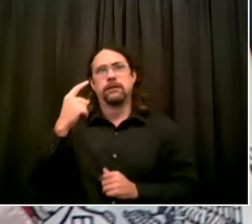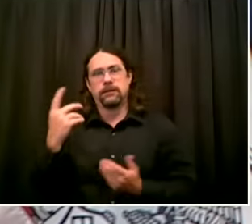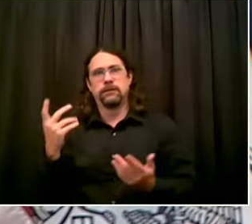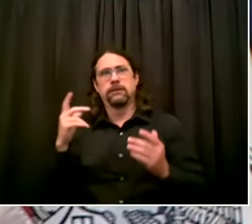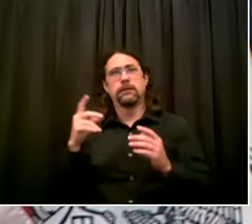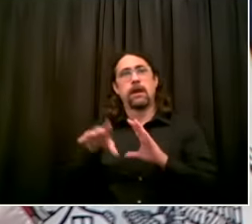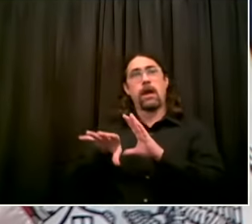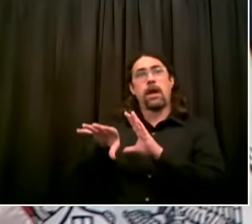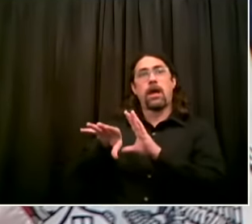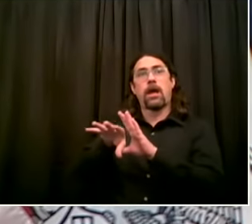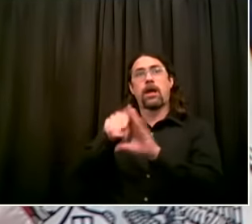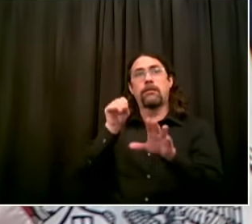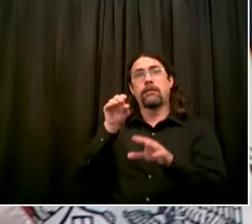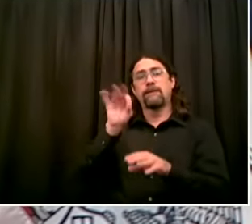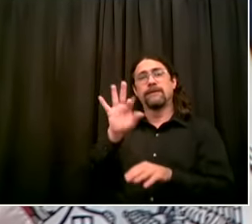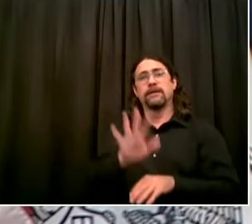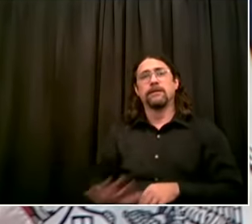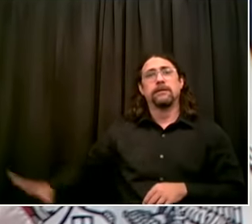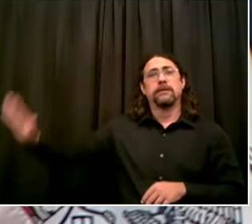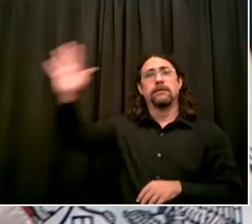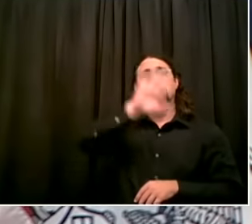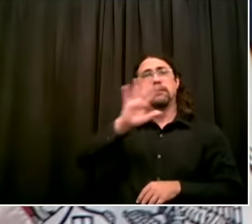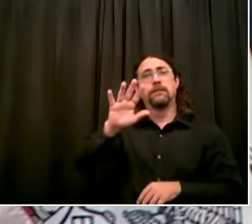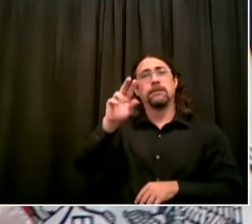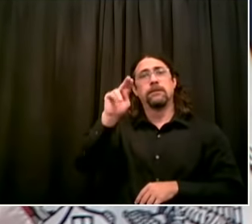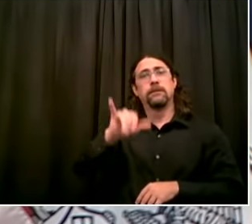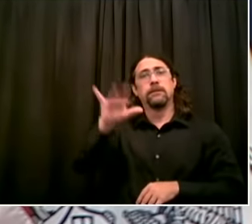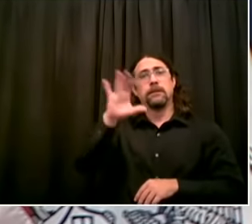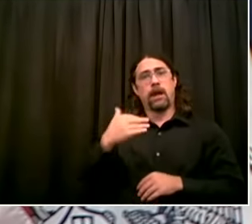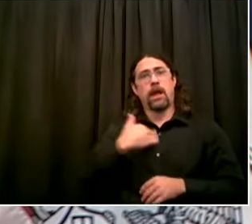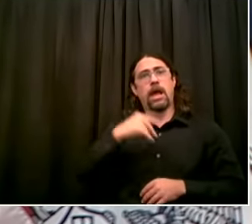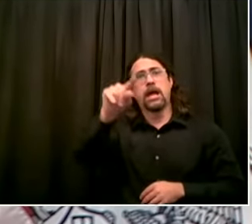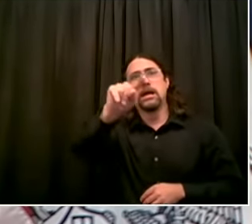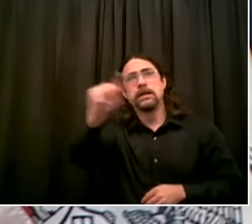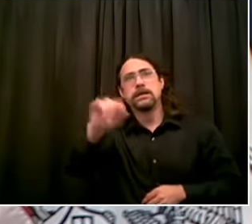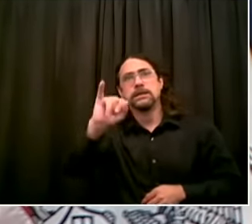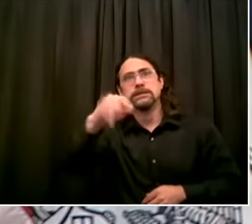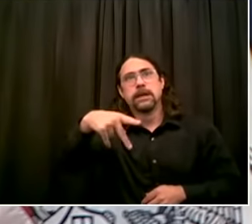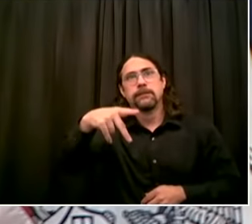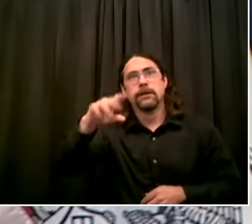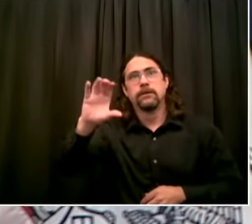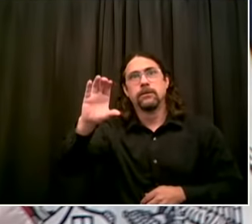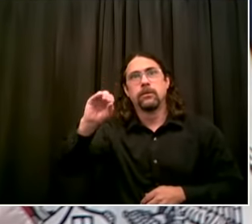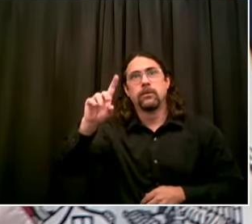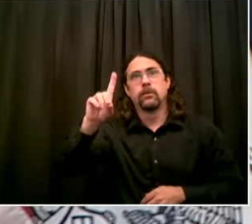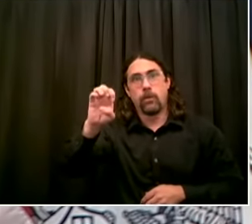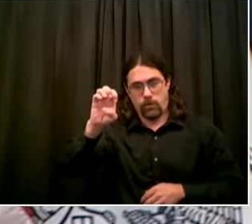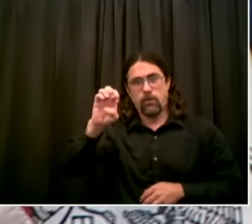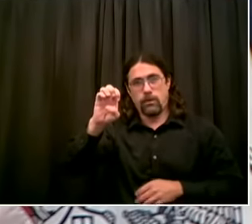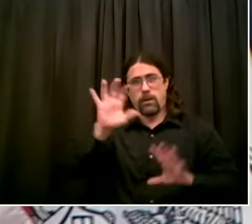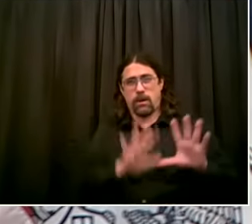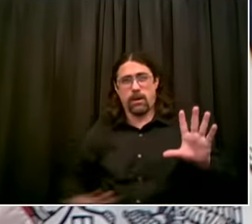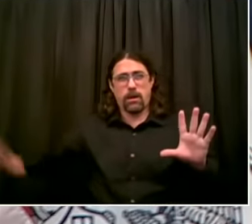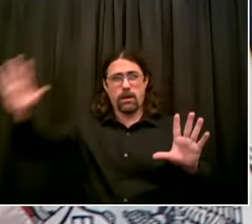YOU ARE GOING TO SEE A DAILY NUMBER OVER 3%. OBVIOUSLY EVERYONE IS CONCERNED ABOUT THAT.